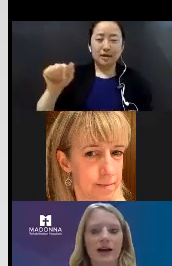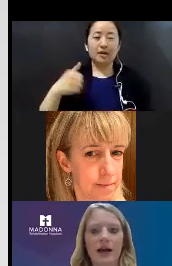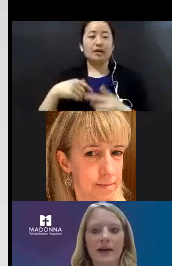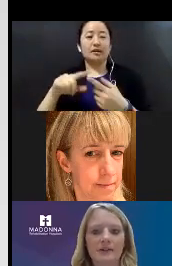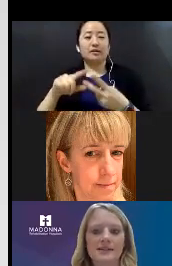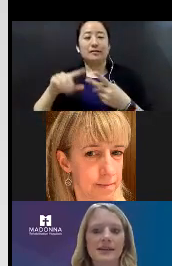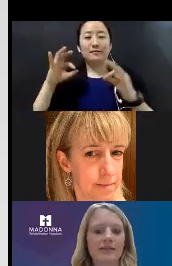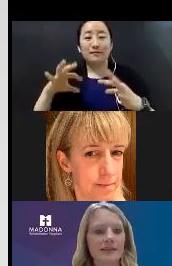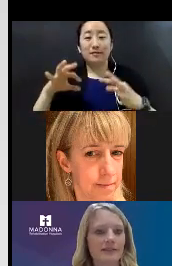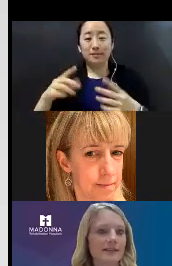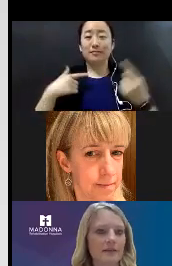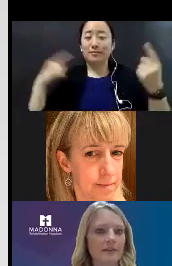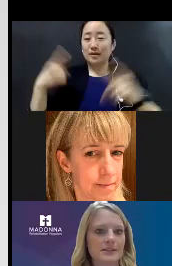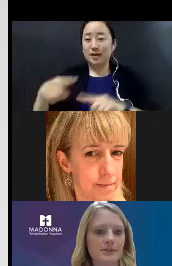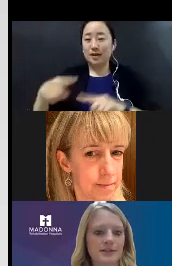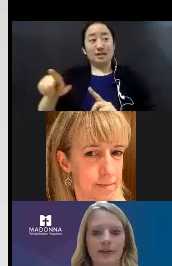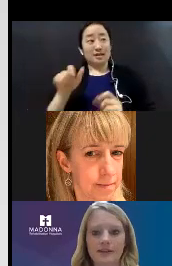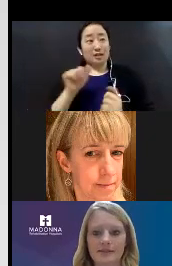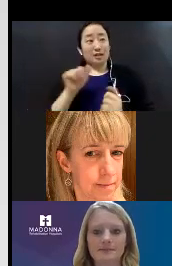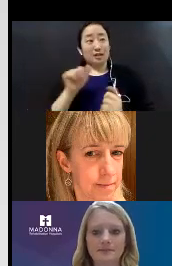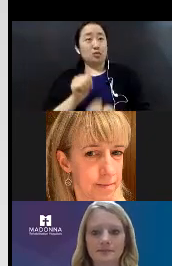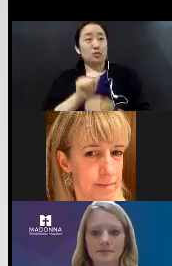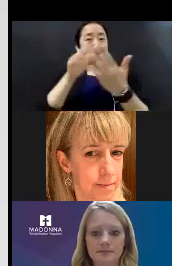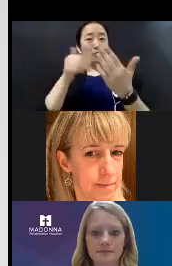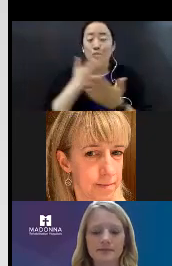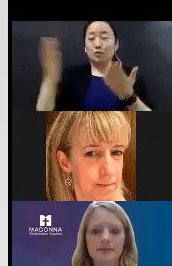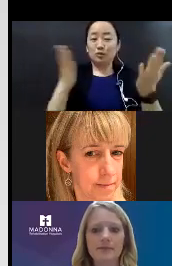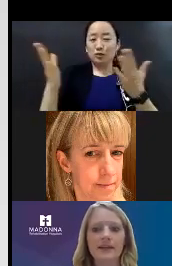EFFECTIVENESS ABOUT THIS NEW SERVICE.